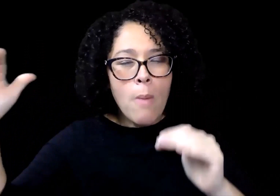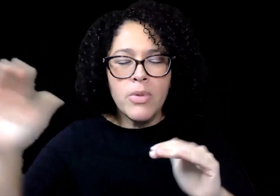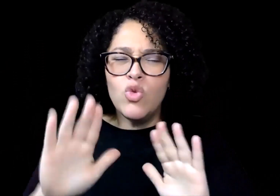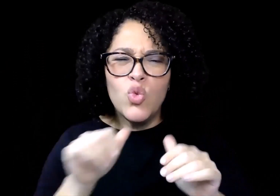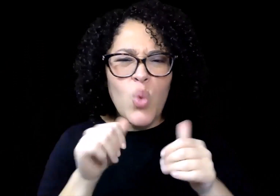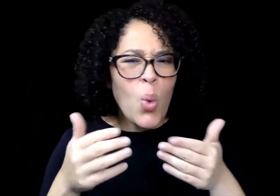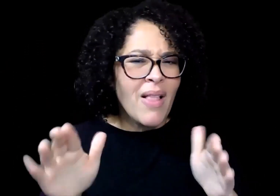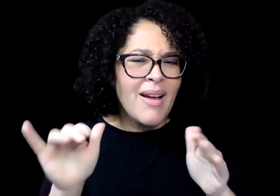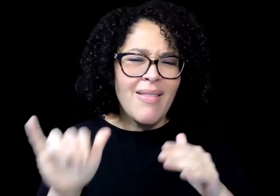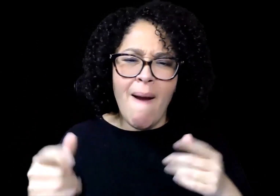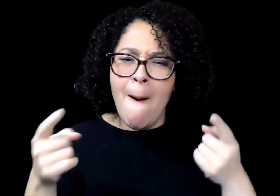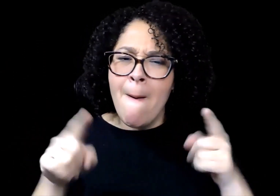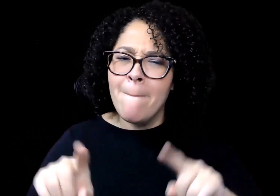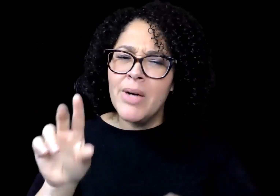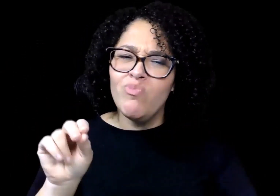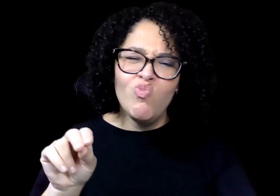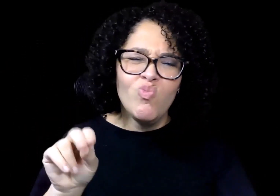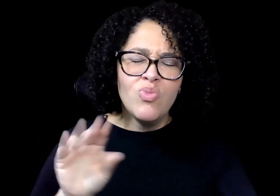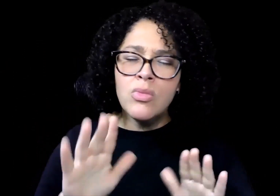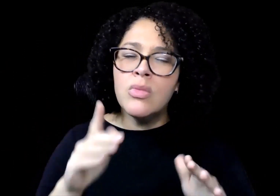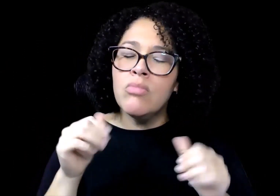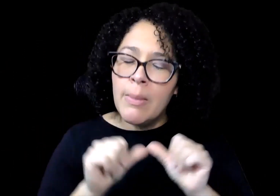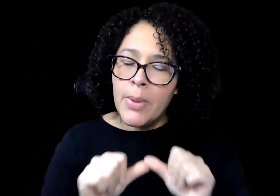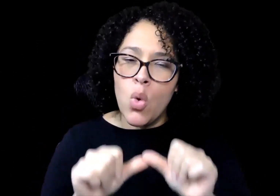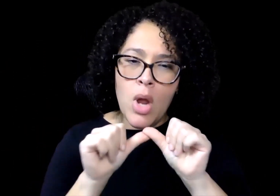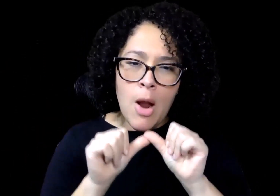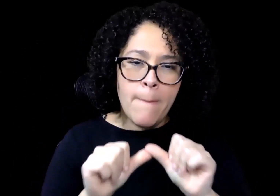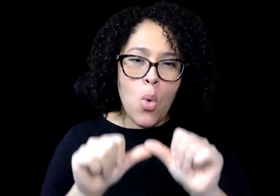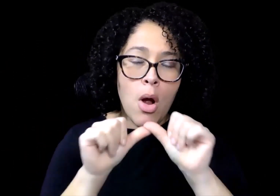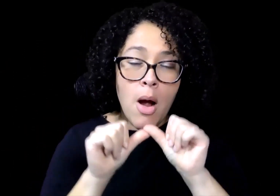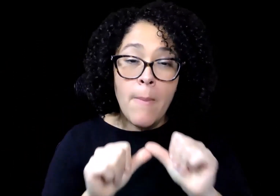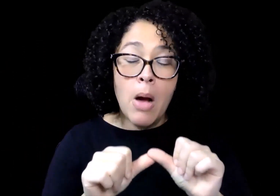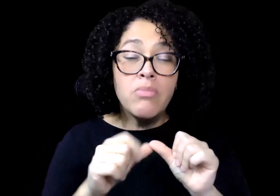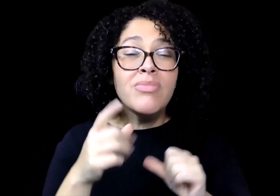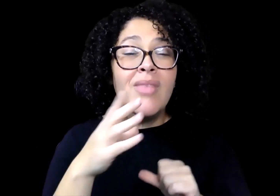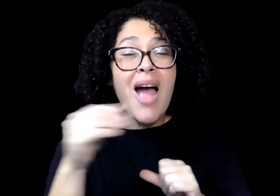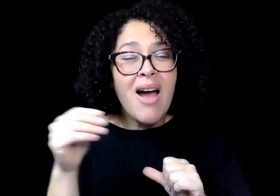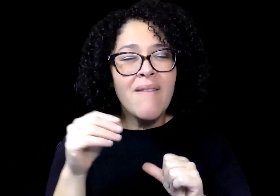when you just feel lost and you have no hope but don't let that stop you just keep going